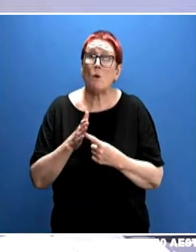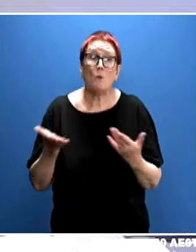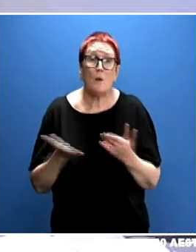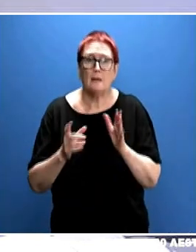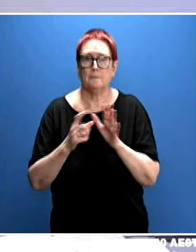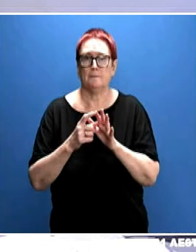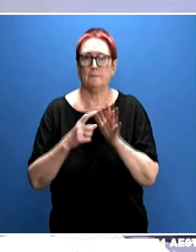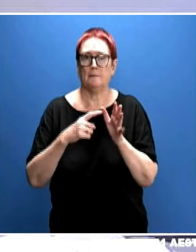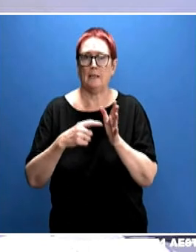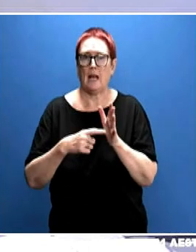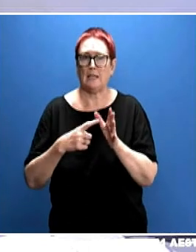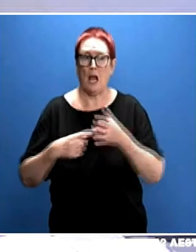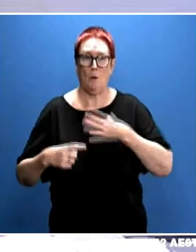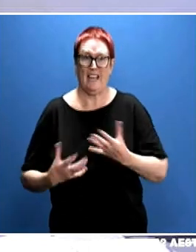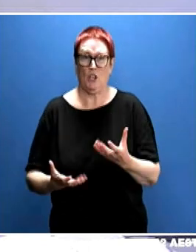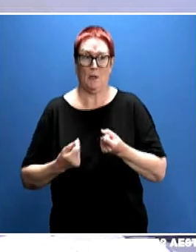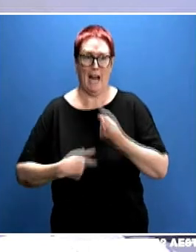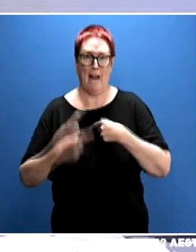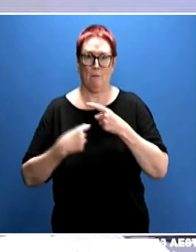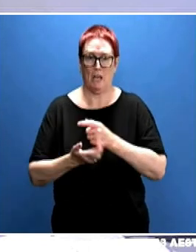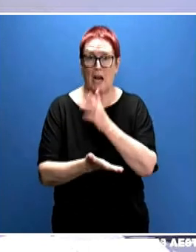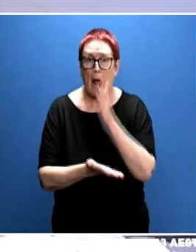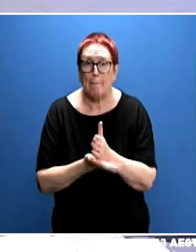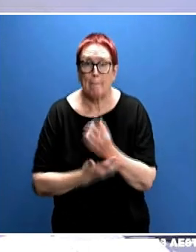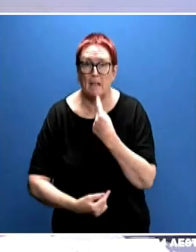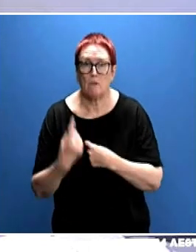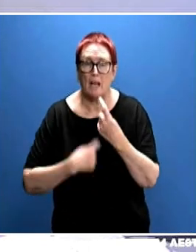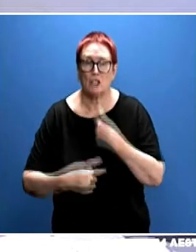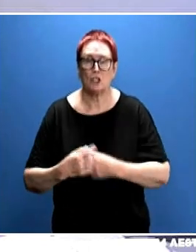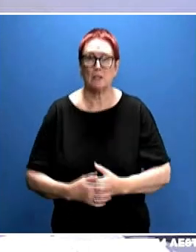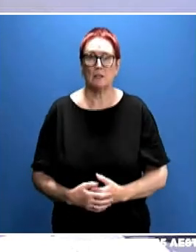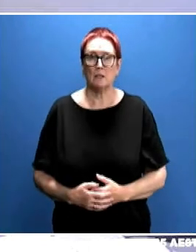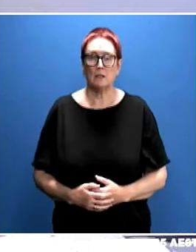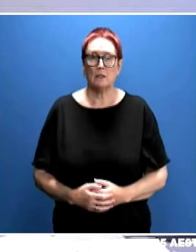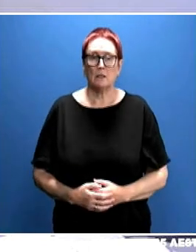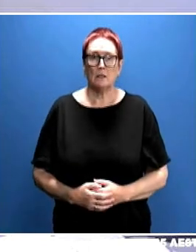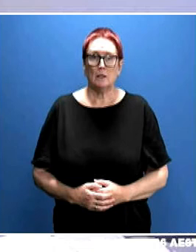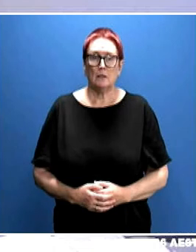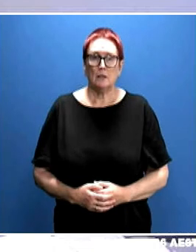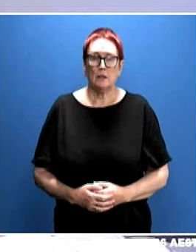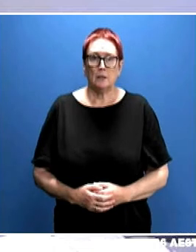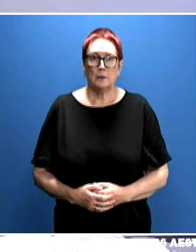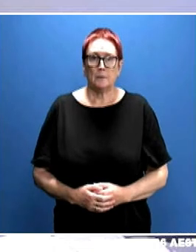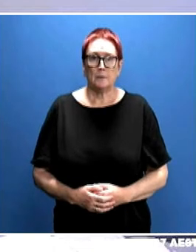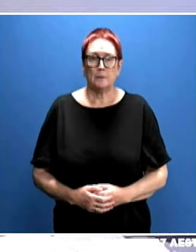We need information, and I'm not in any way critical because you haven't